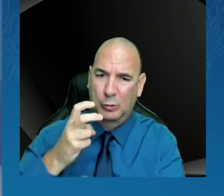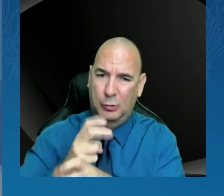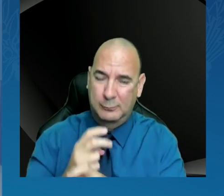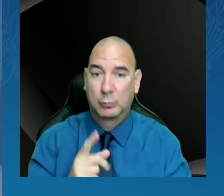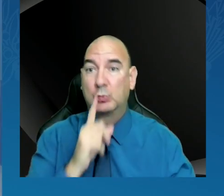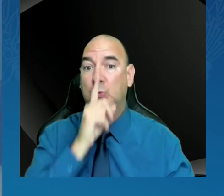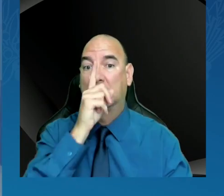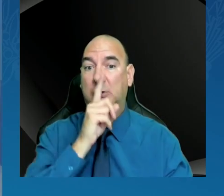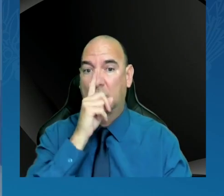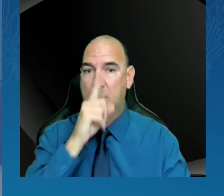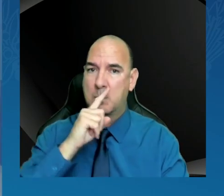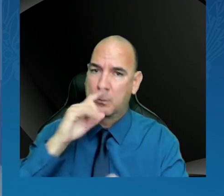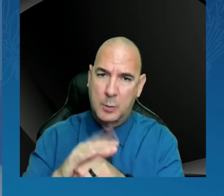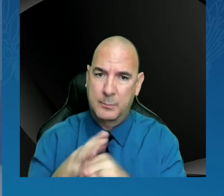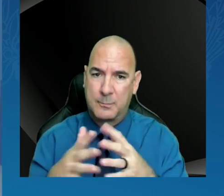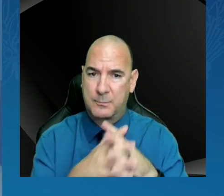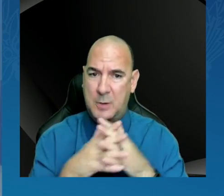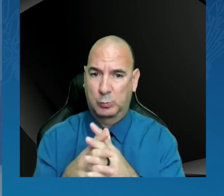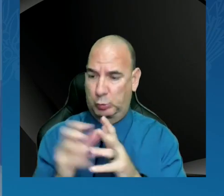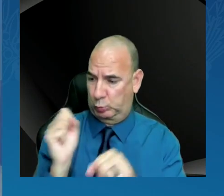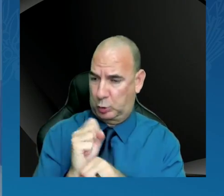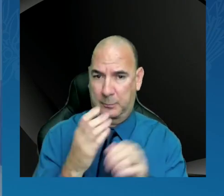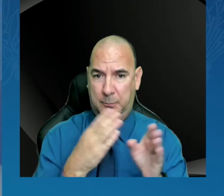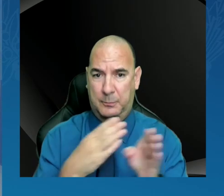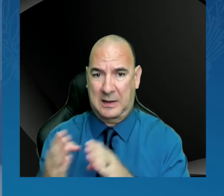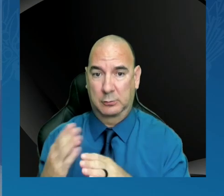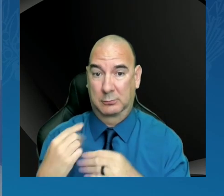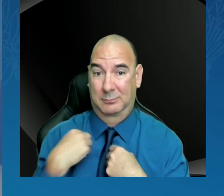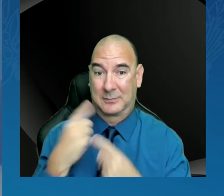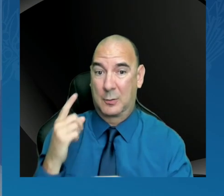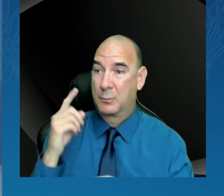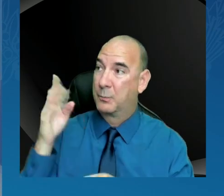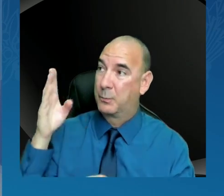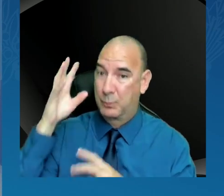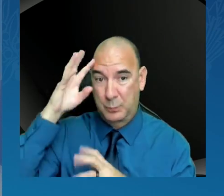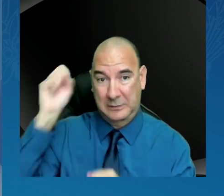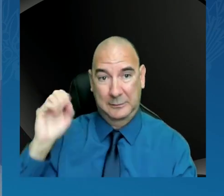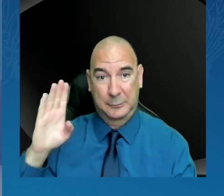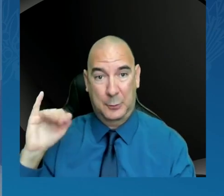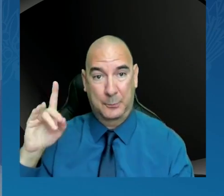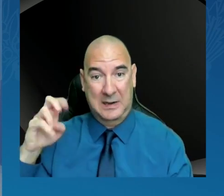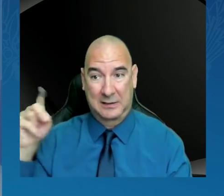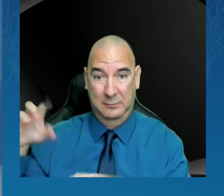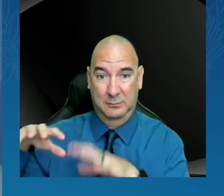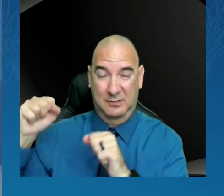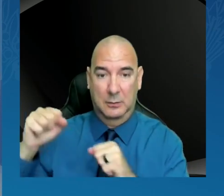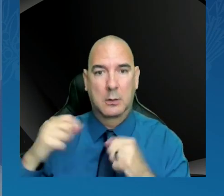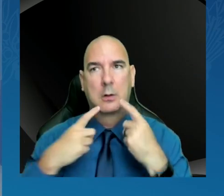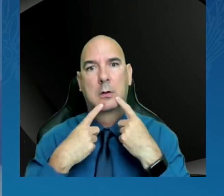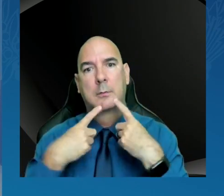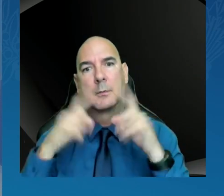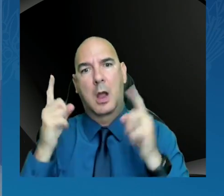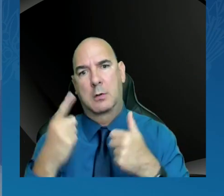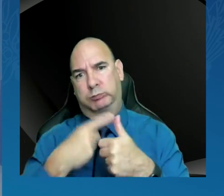Since President Joe Biden and I took office, we have accomplished so much with your help, but we still have more to do.